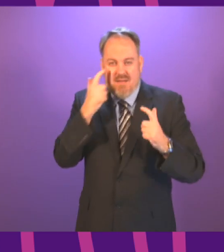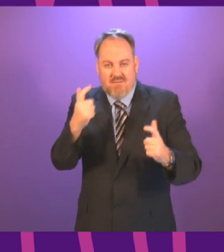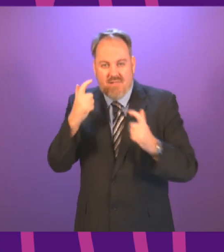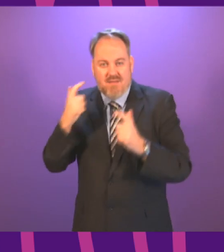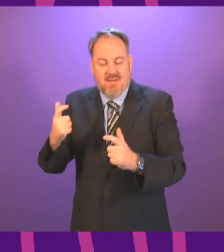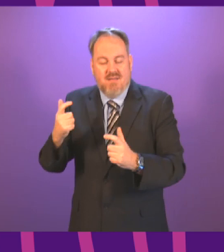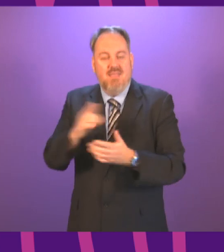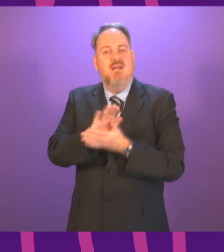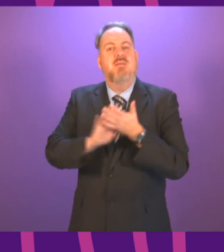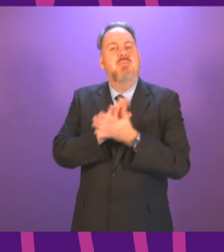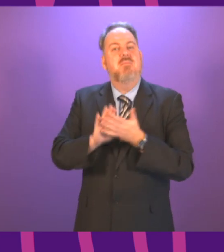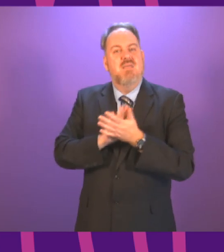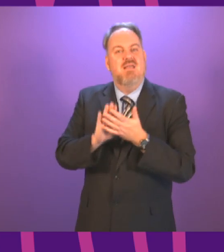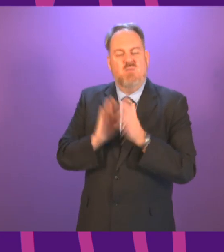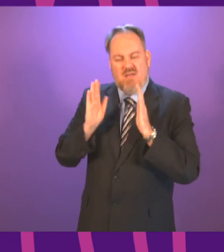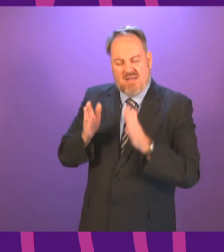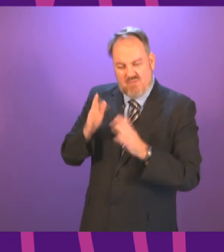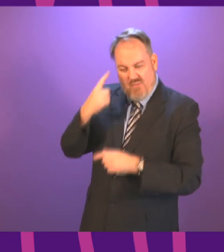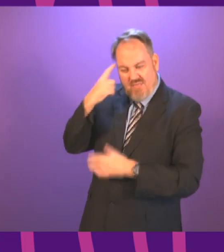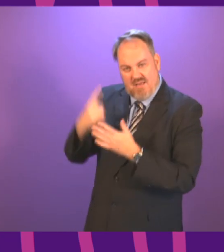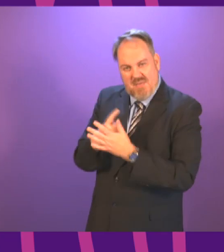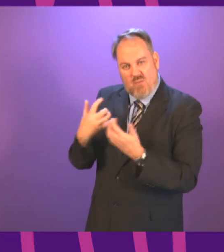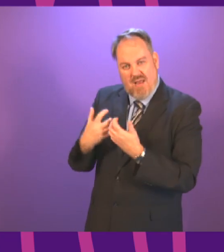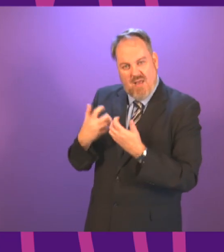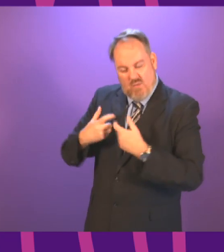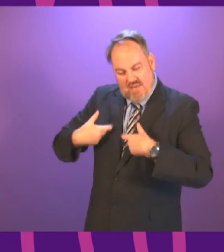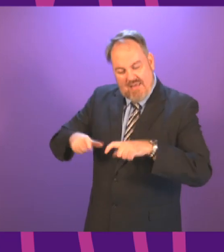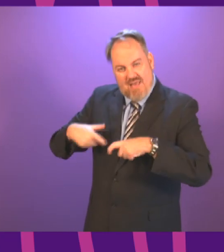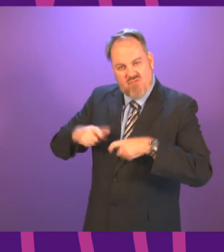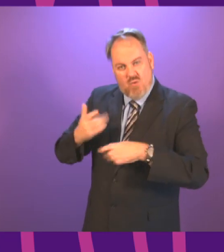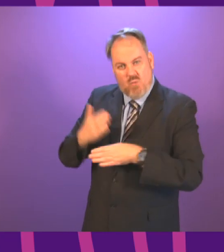Let us keep focusing on the things that we need to do to maintain that strong Covid position